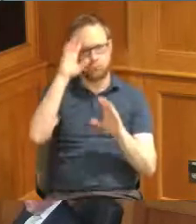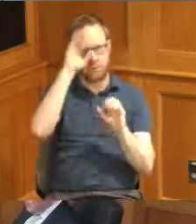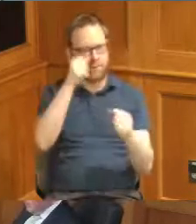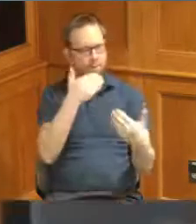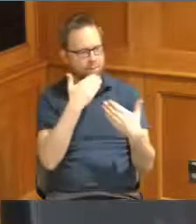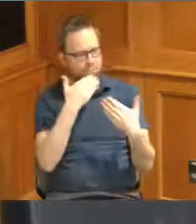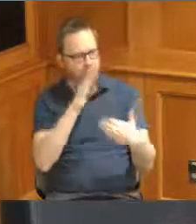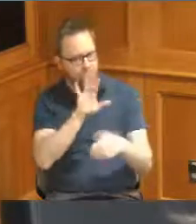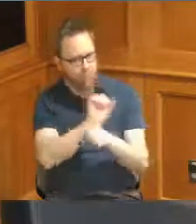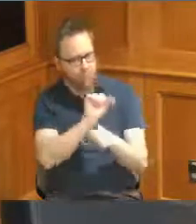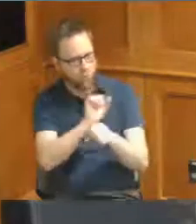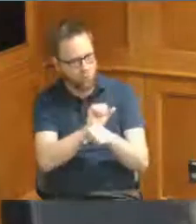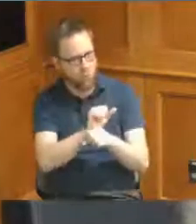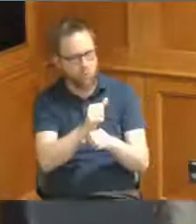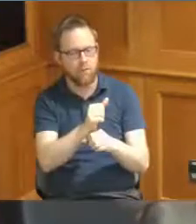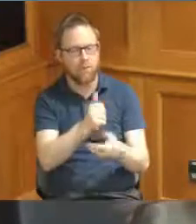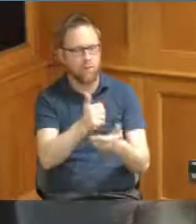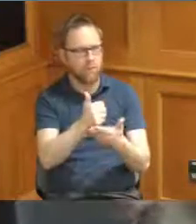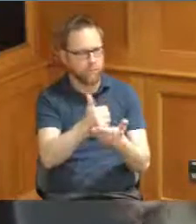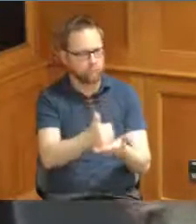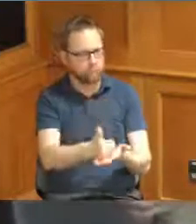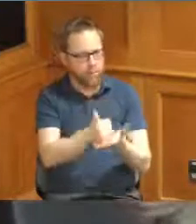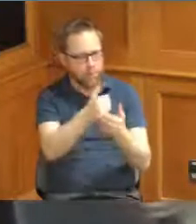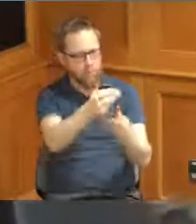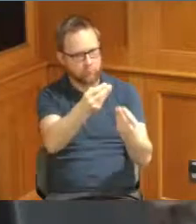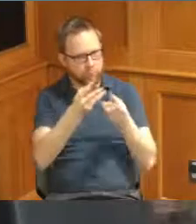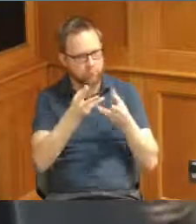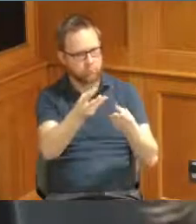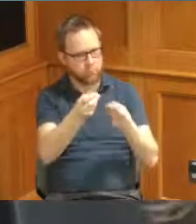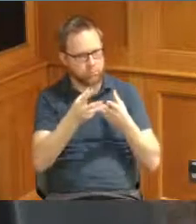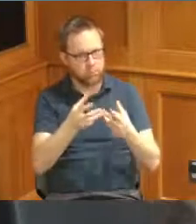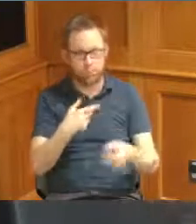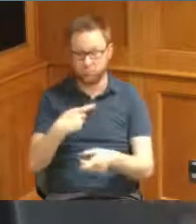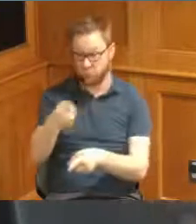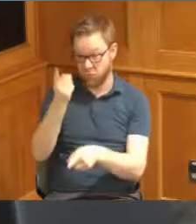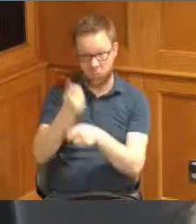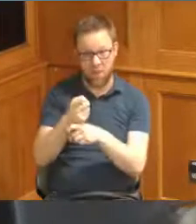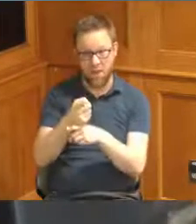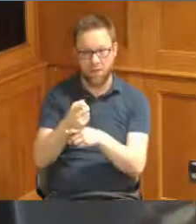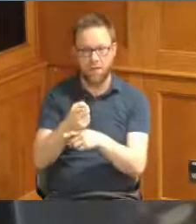do you keep us informed and I think you're right people we don't pay attention and then something